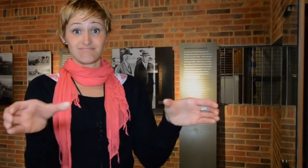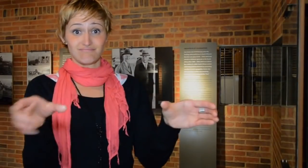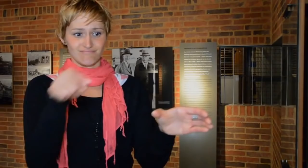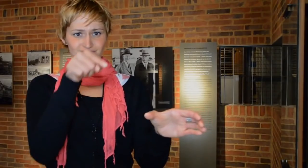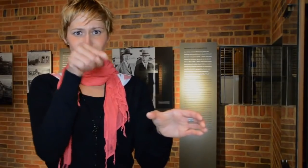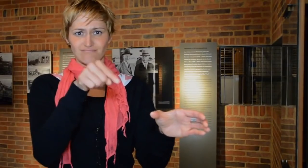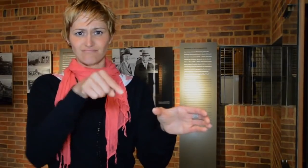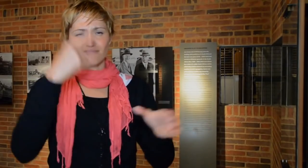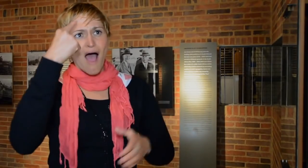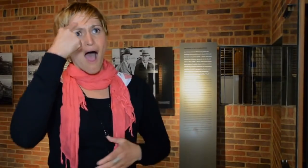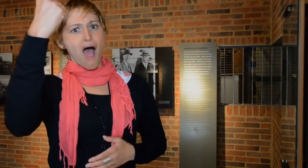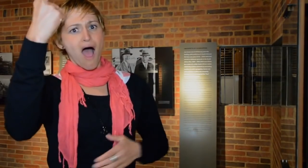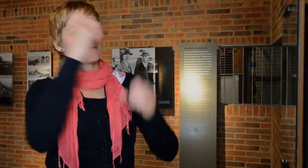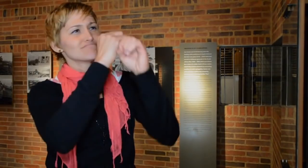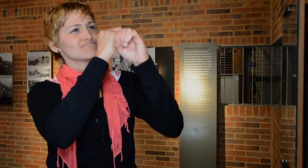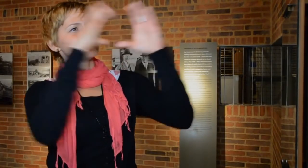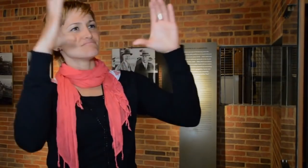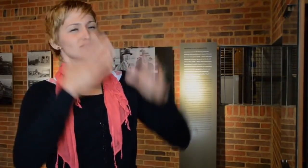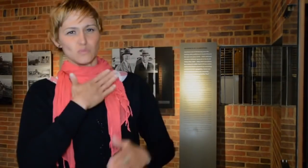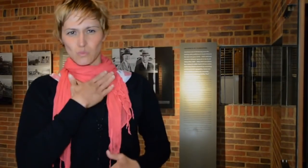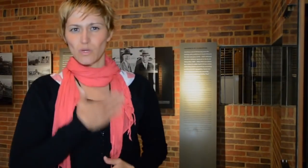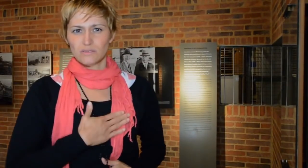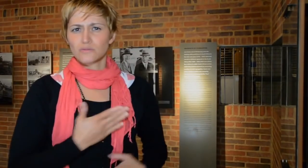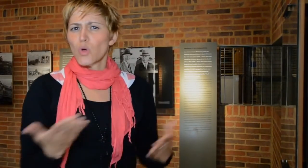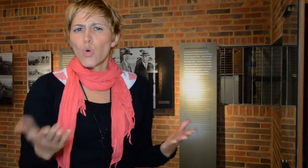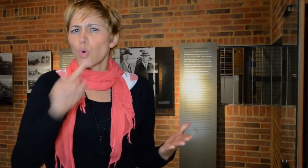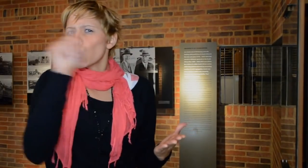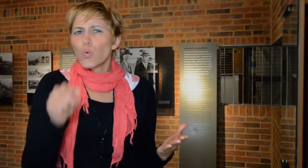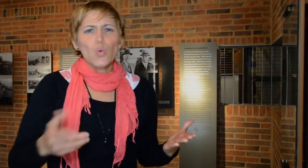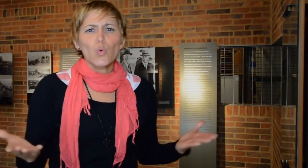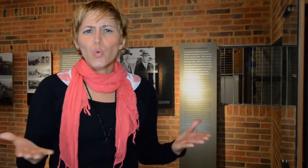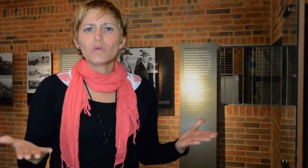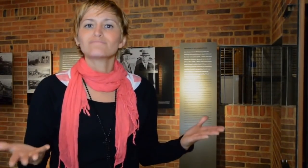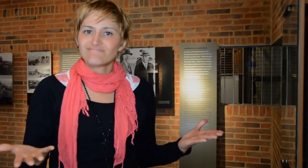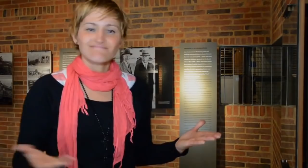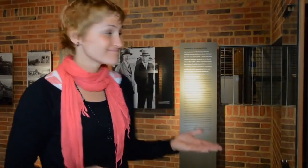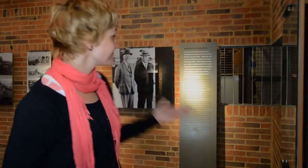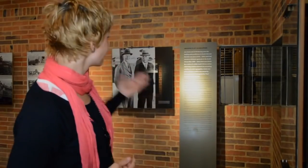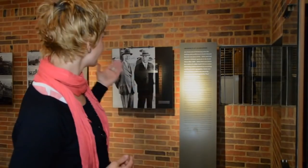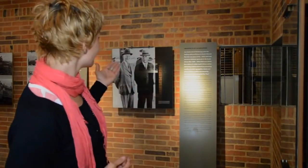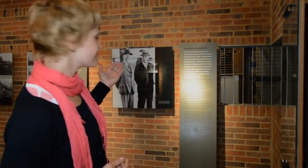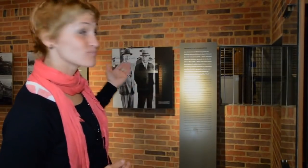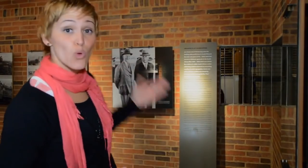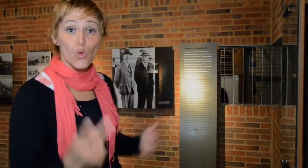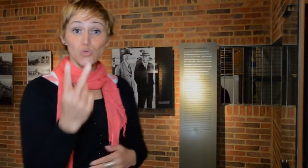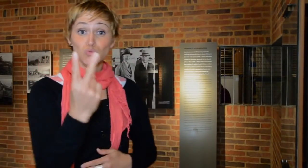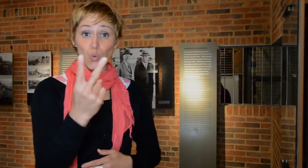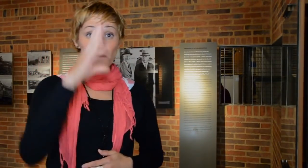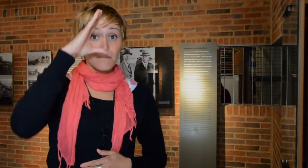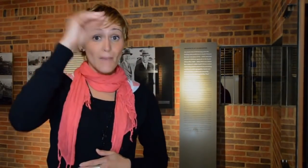Who came up with the idea of apartheid?